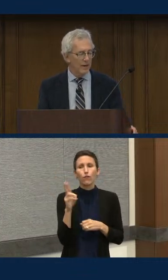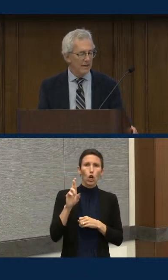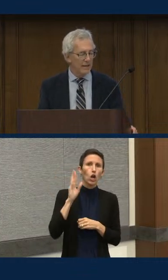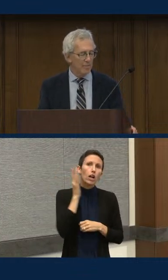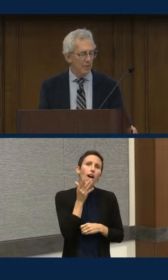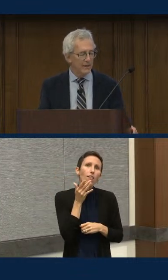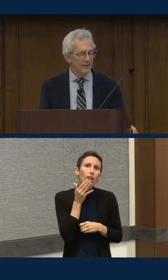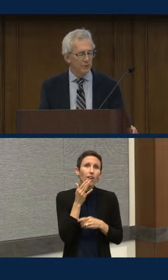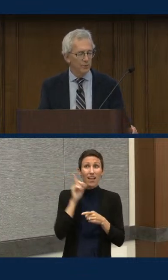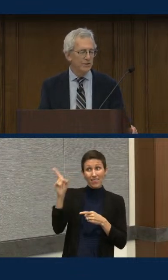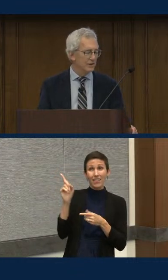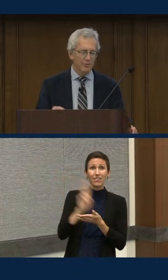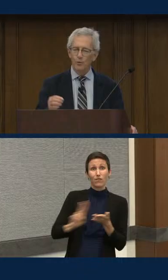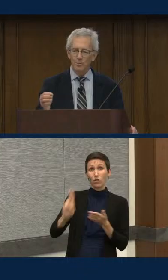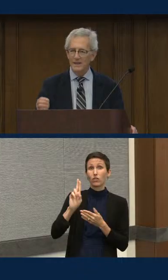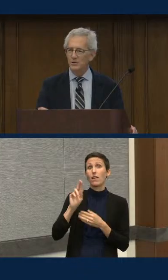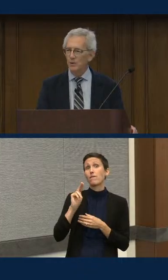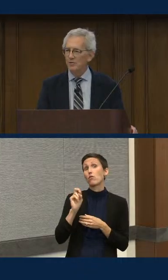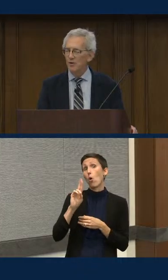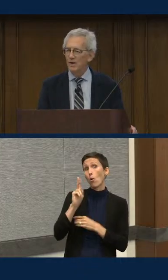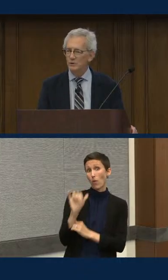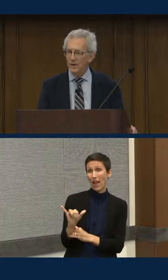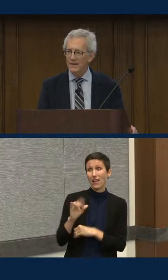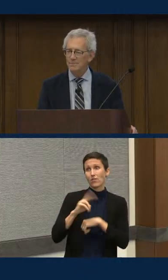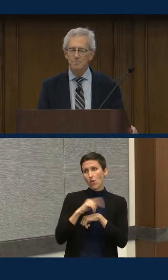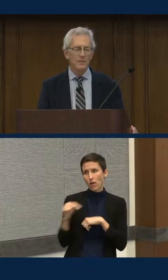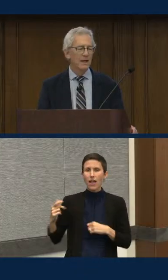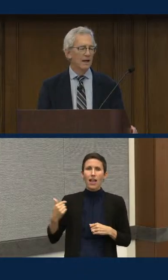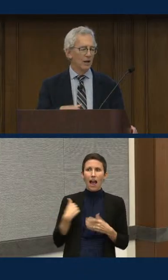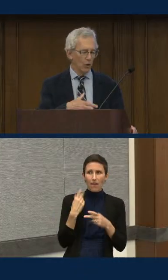is in Norway and collaborated to